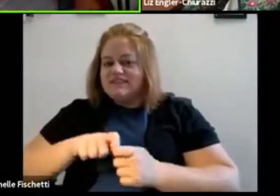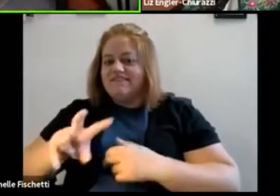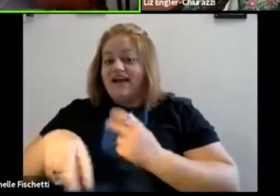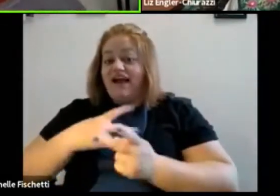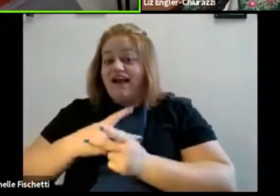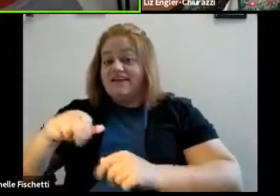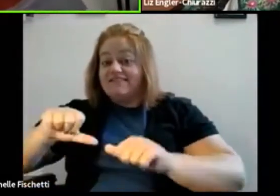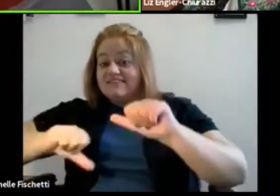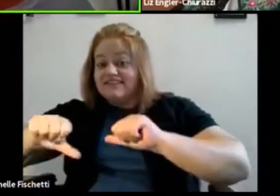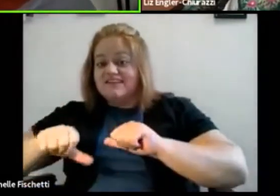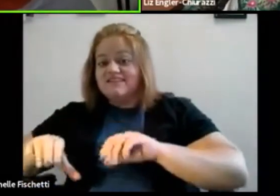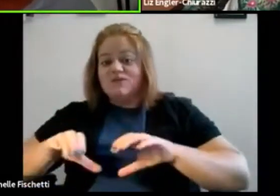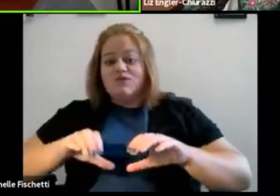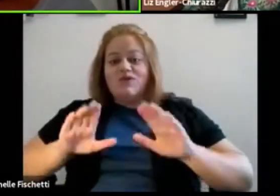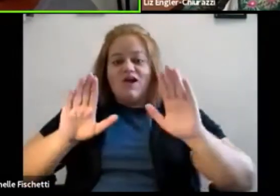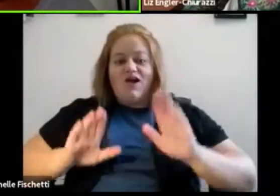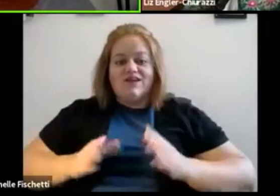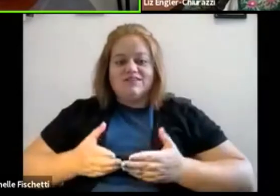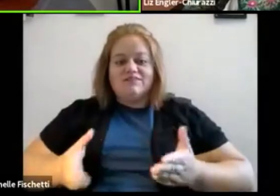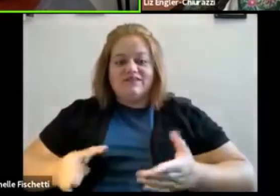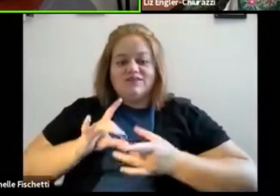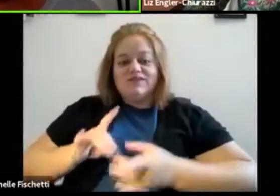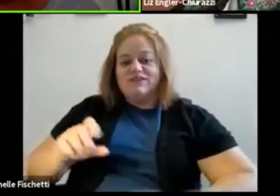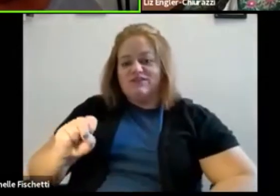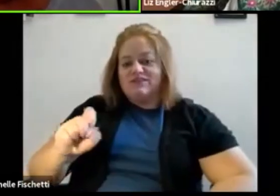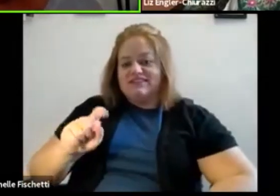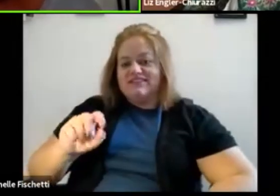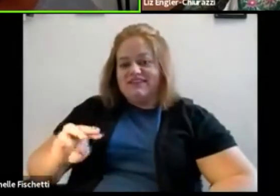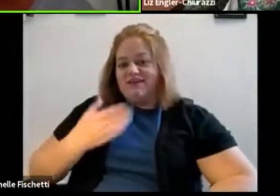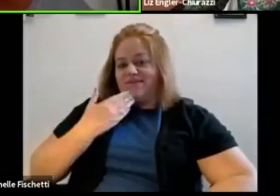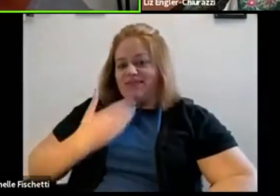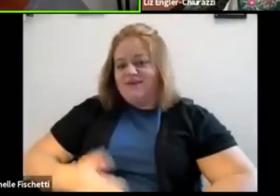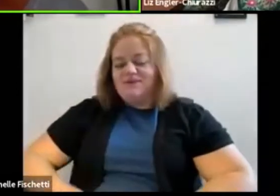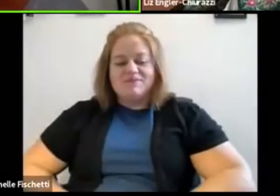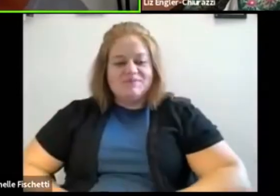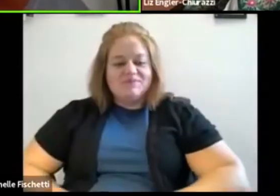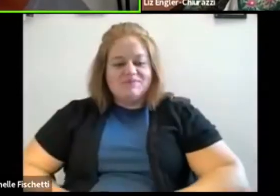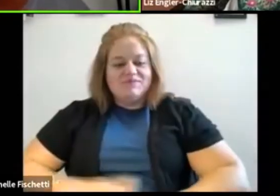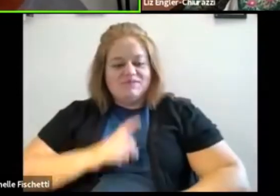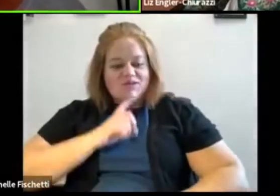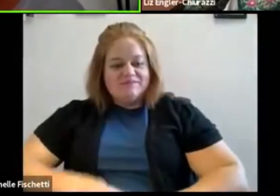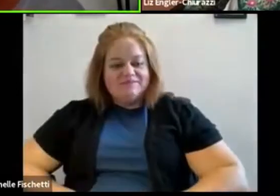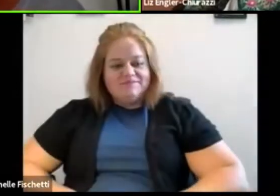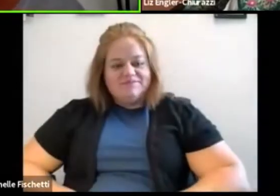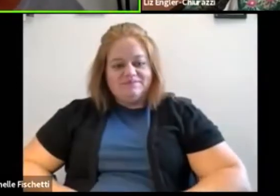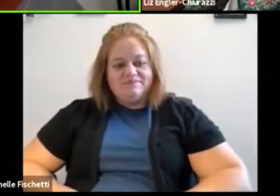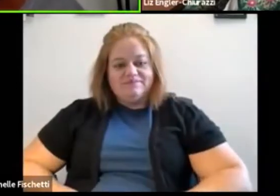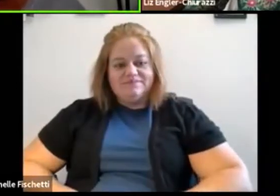stuff in the STEM field, so thank you for that. If you what a mind telling us a